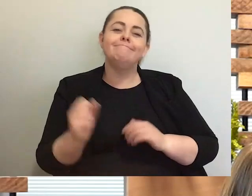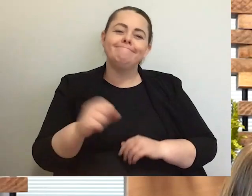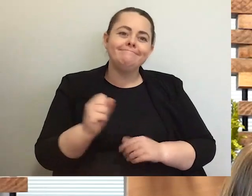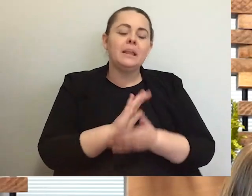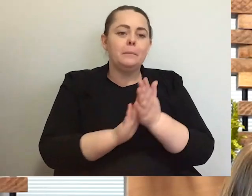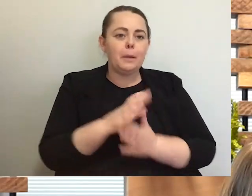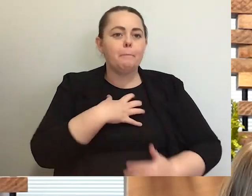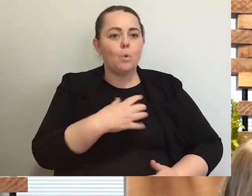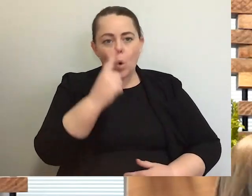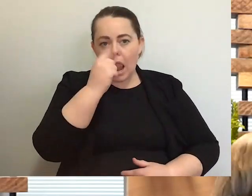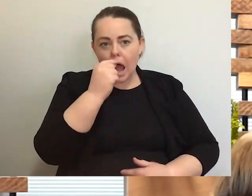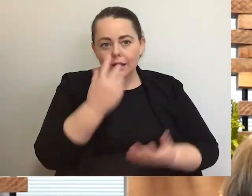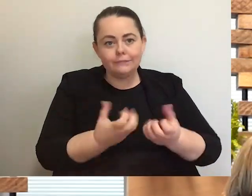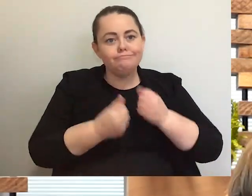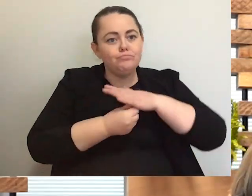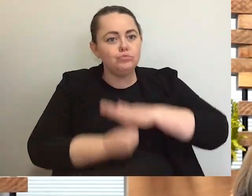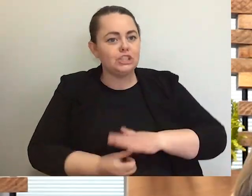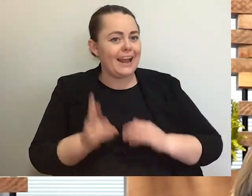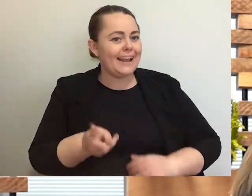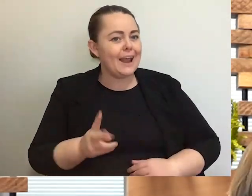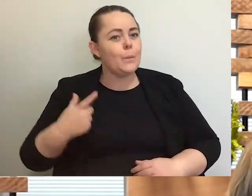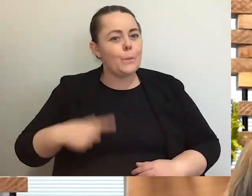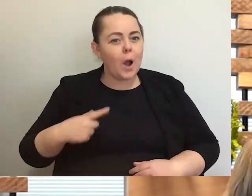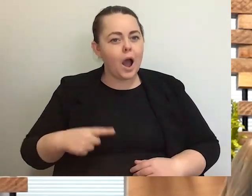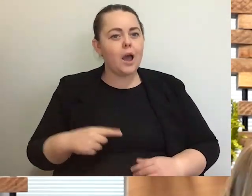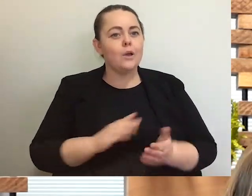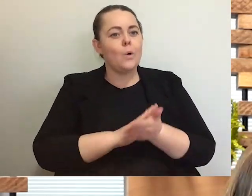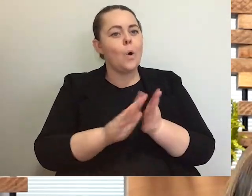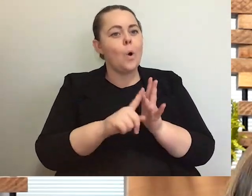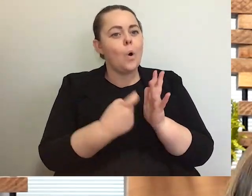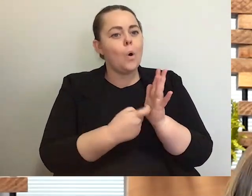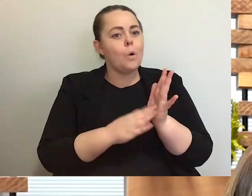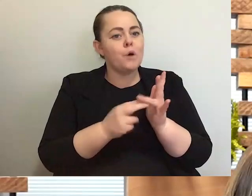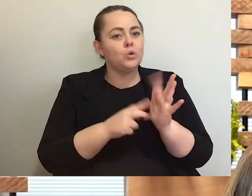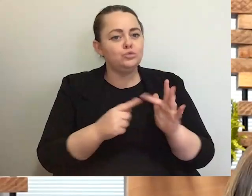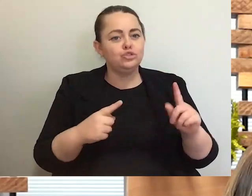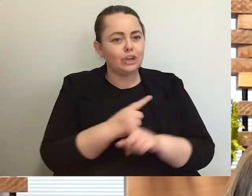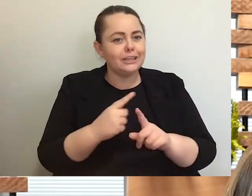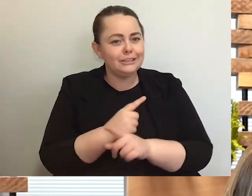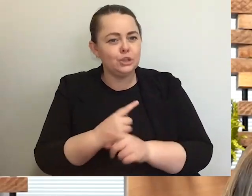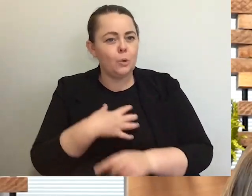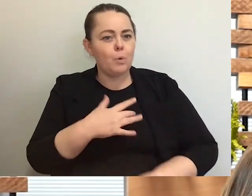due to those changes in their emotional state and they may be more sensitive to those shifts and hormones